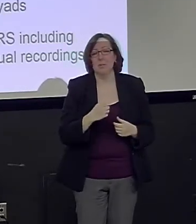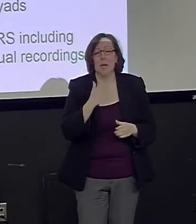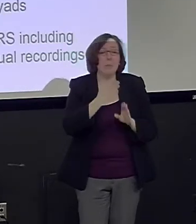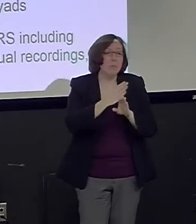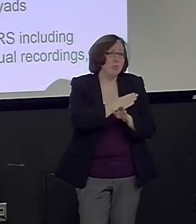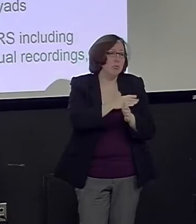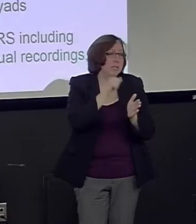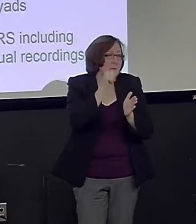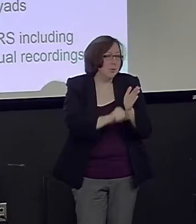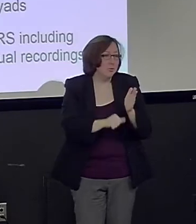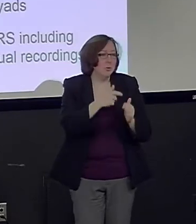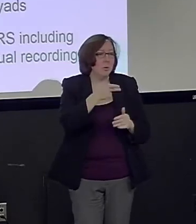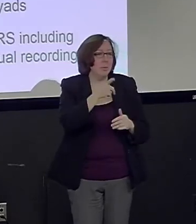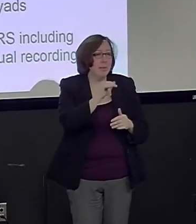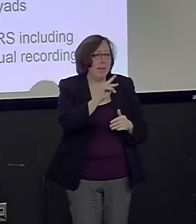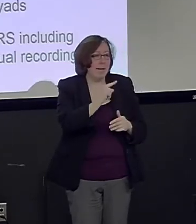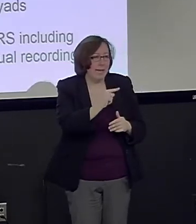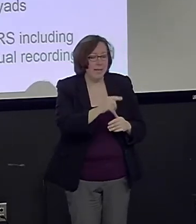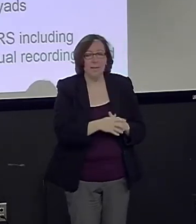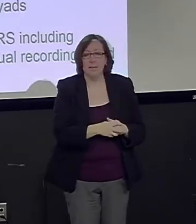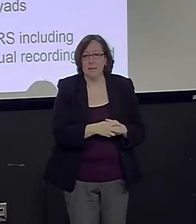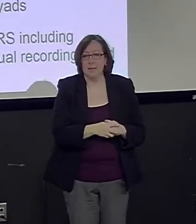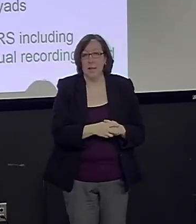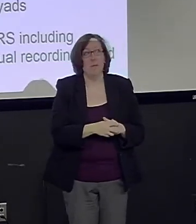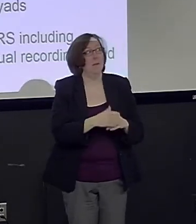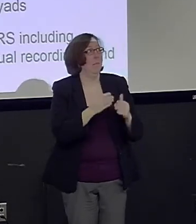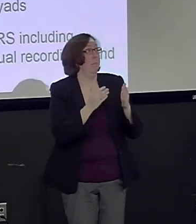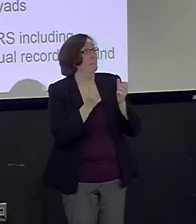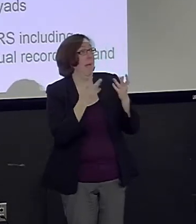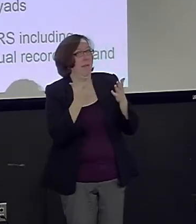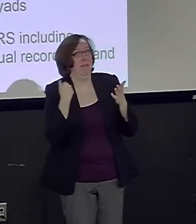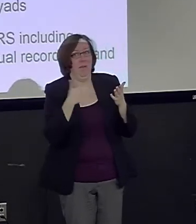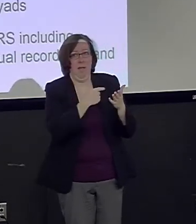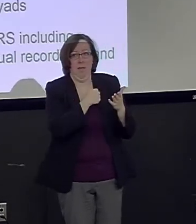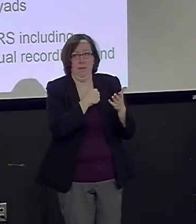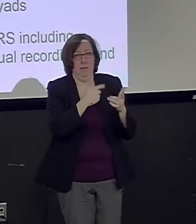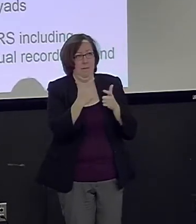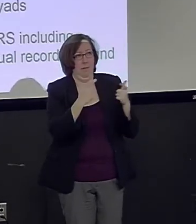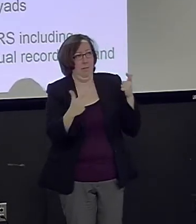Many of us, we just group across large groups. And so I was wondering if you could speak a little bit about